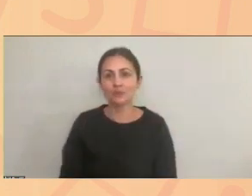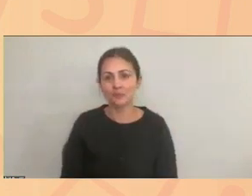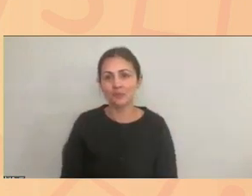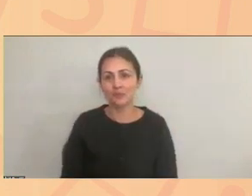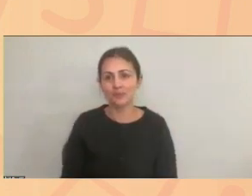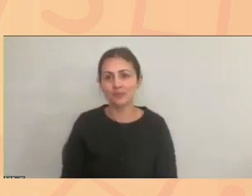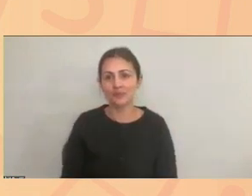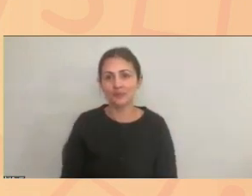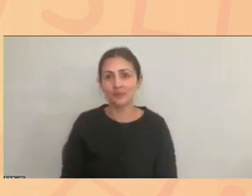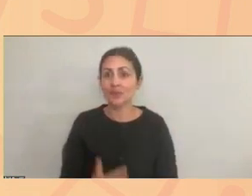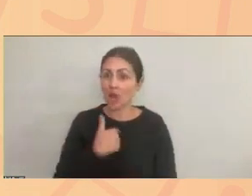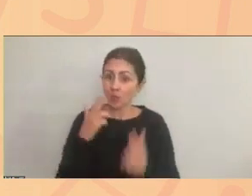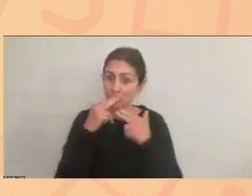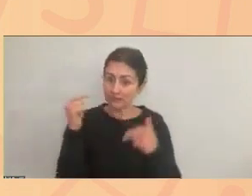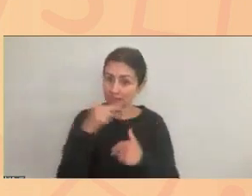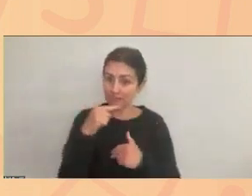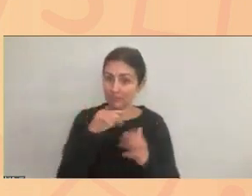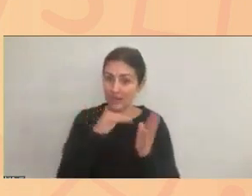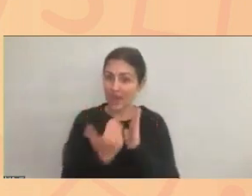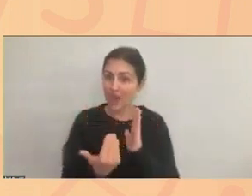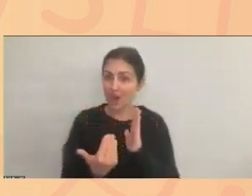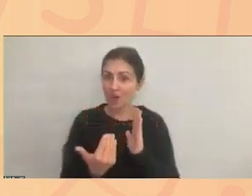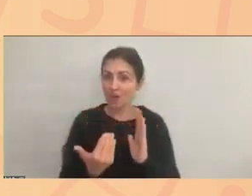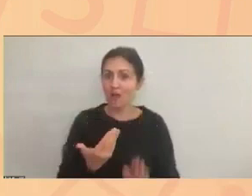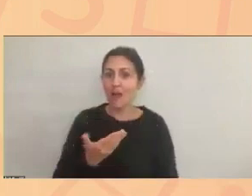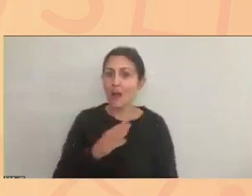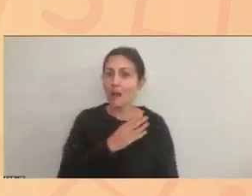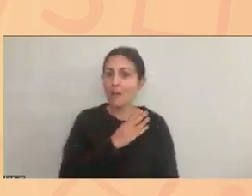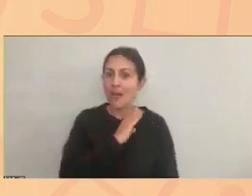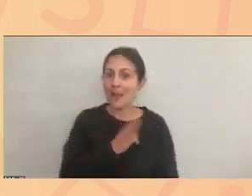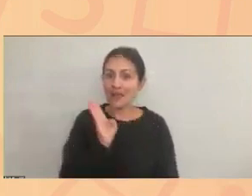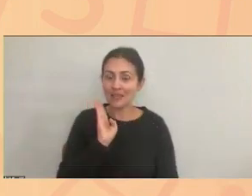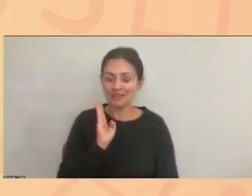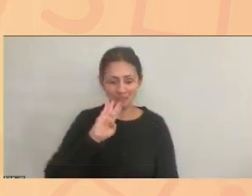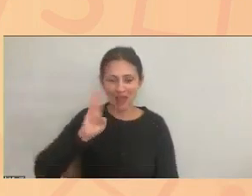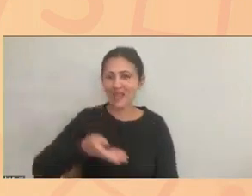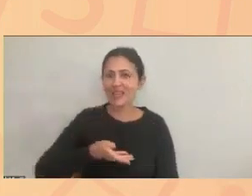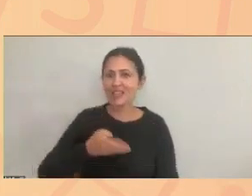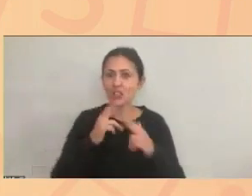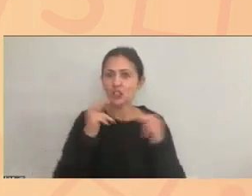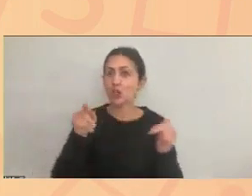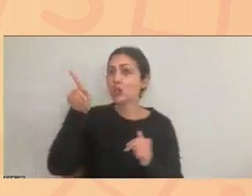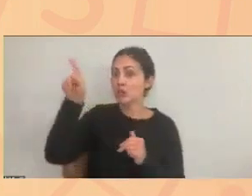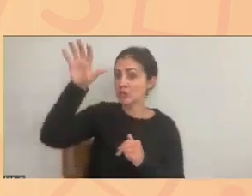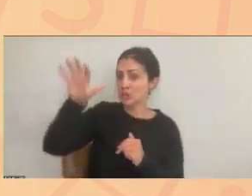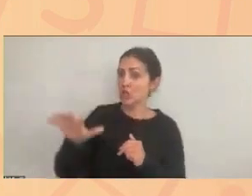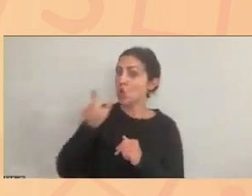And we're gonna sing that. We're gonna sing it, actually. And also in this picture, we've got the (UNKNOWN) words which I've brought with us, and they're pinned up down there.